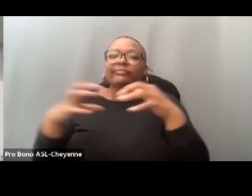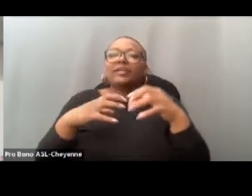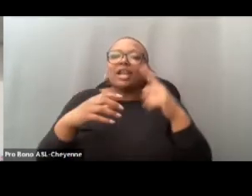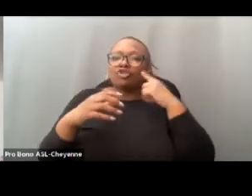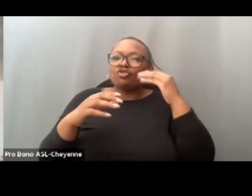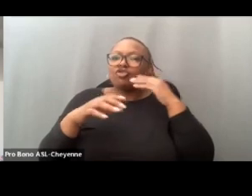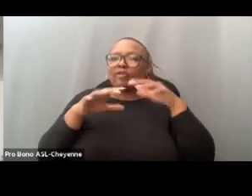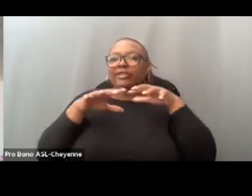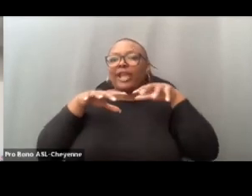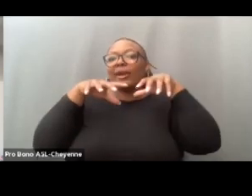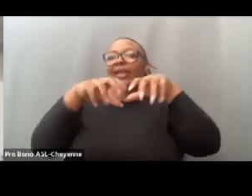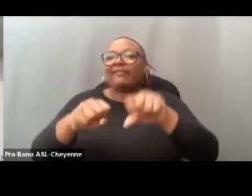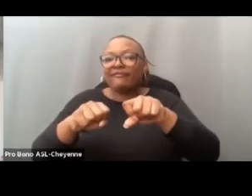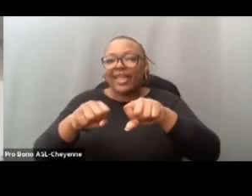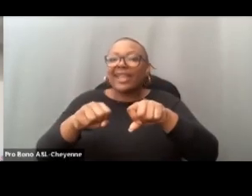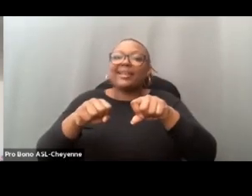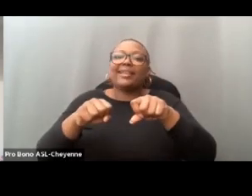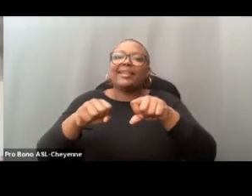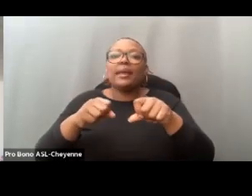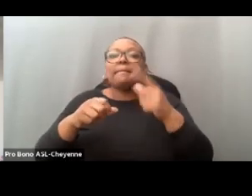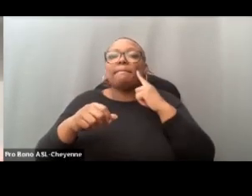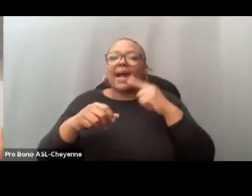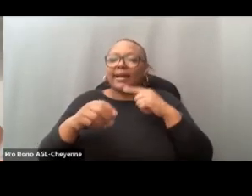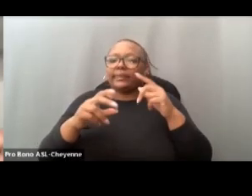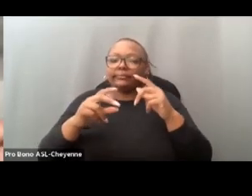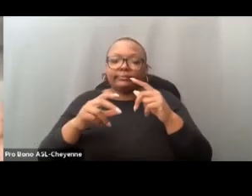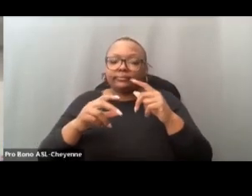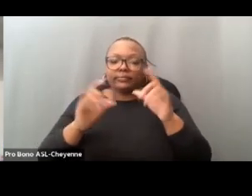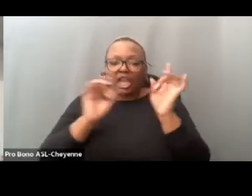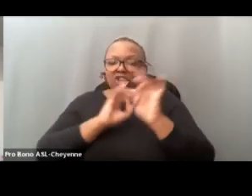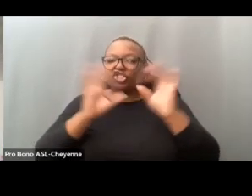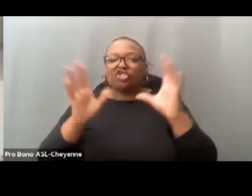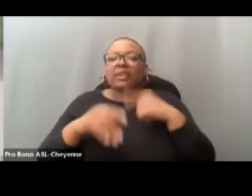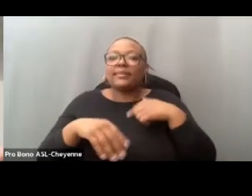and partially occupied by extremists in 2012.